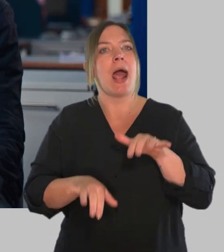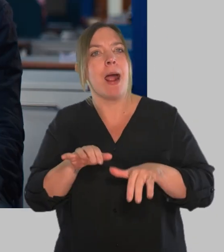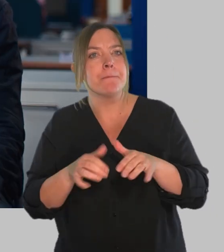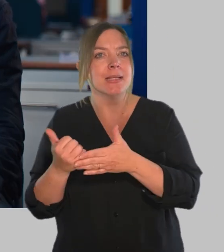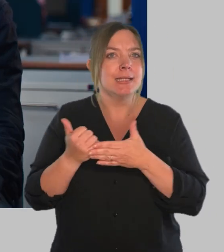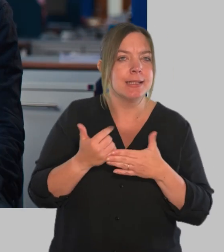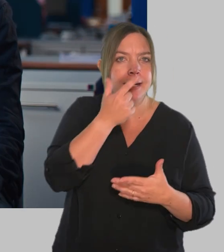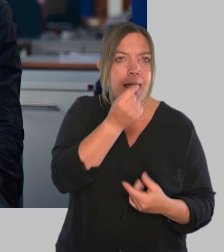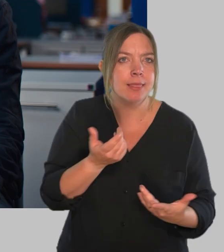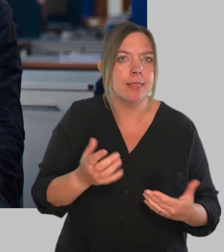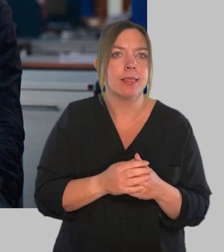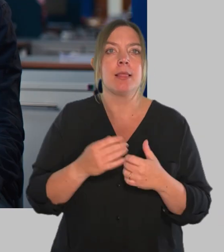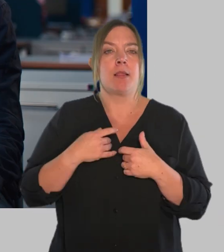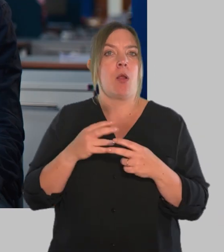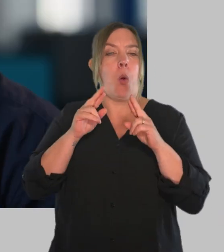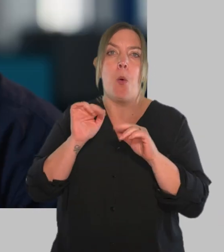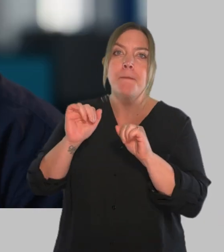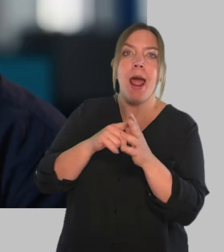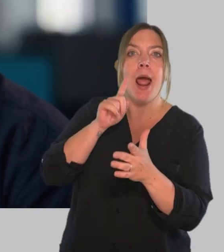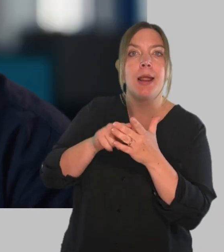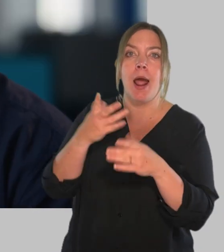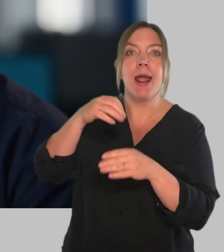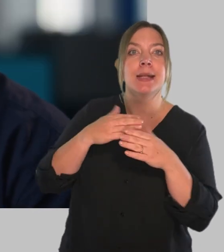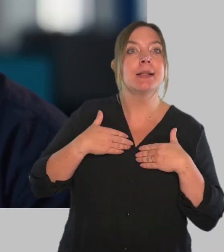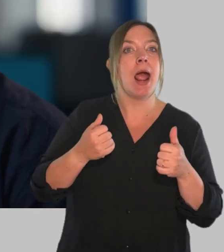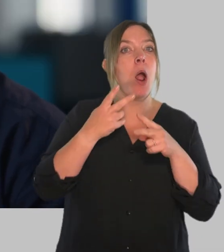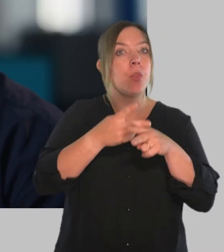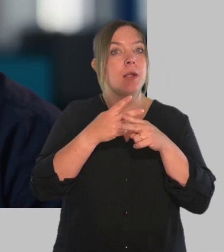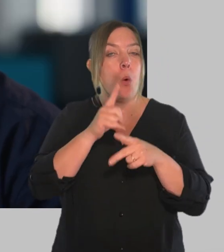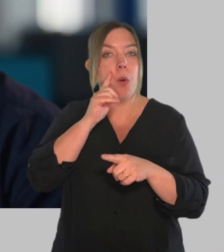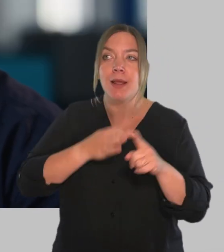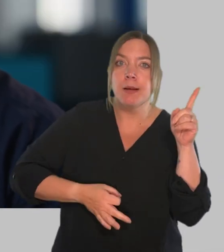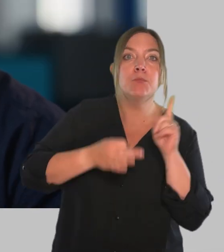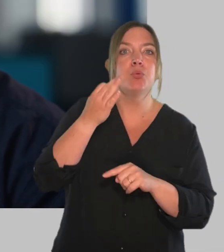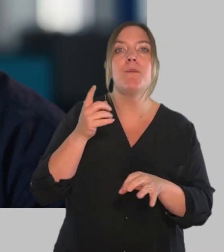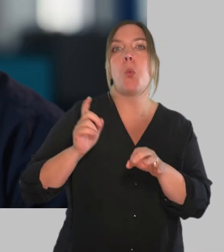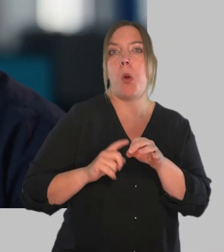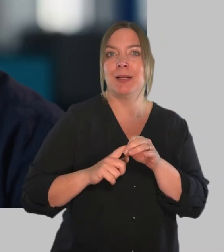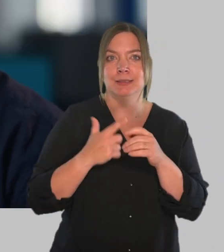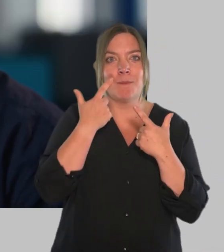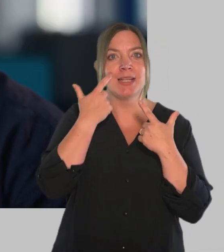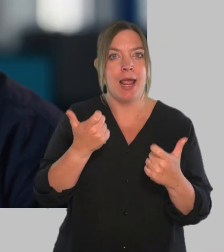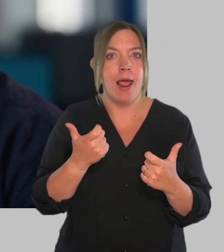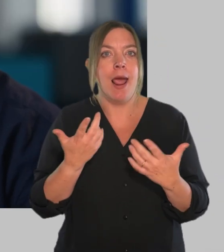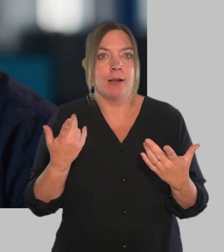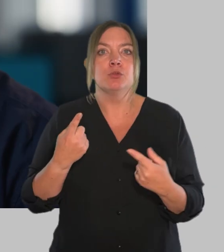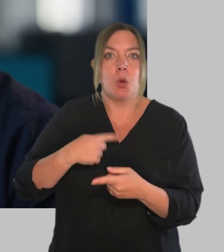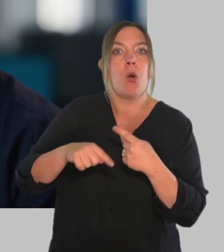Yes, it will make the system more efficient, but actually what you notice is actually more human time rather than more robot time.